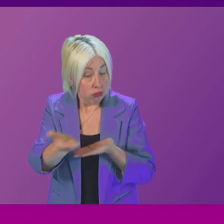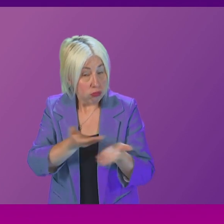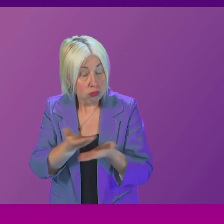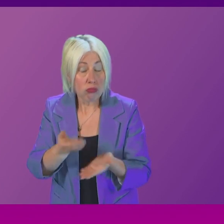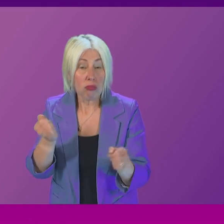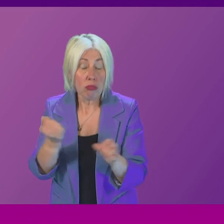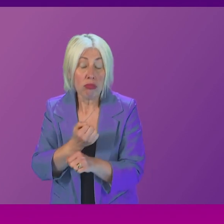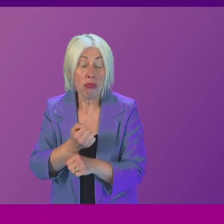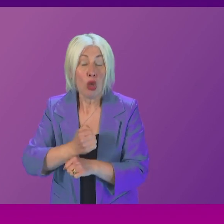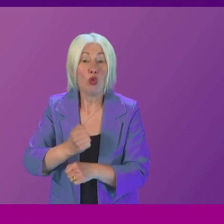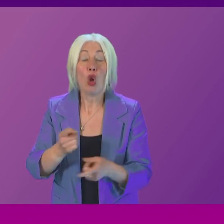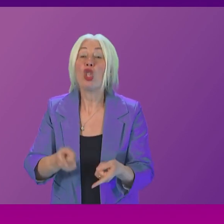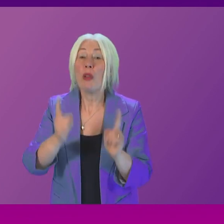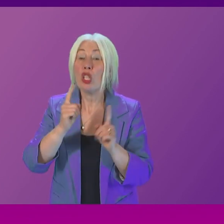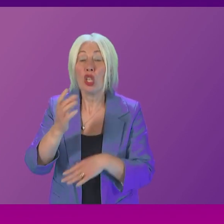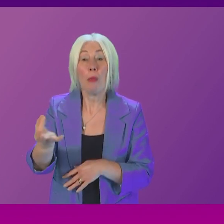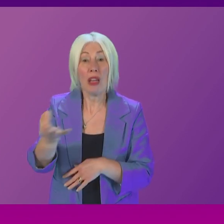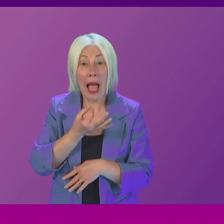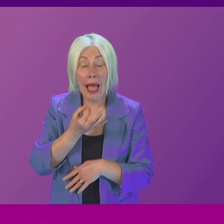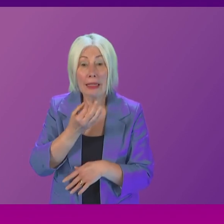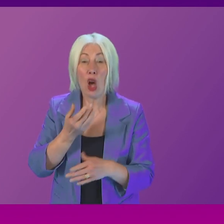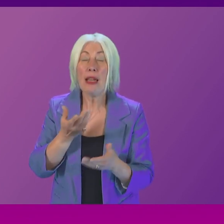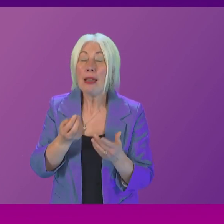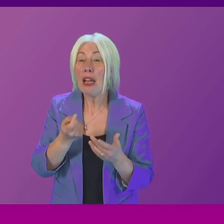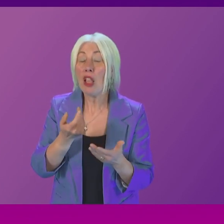were sighted on a near-final draft.